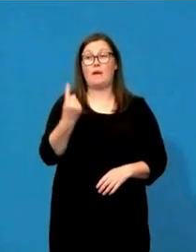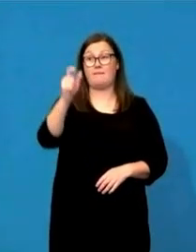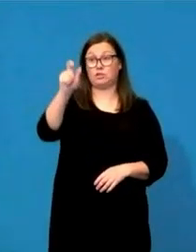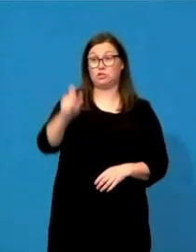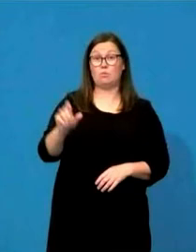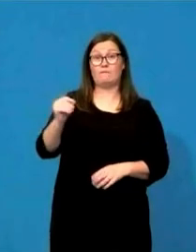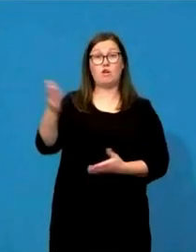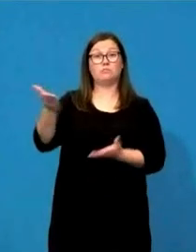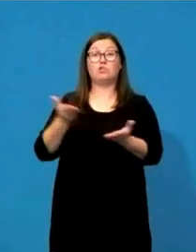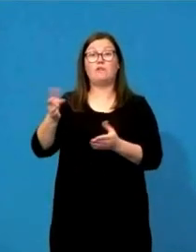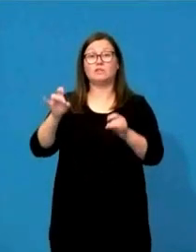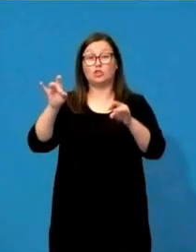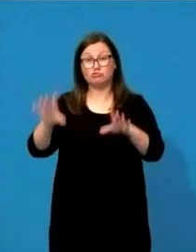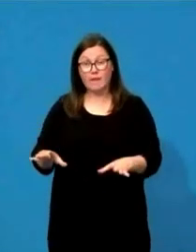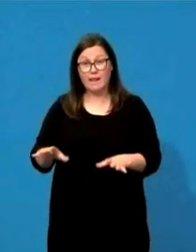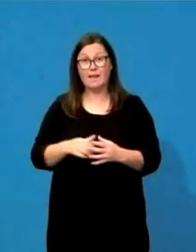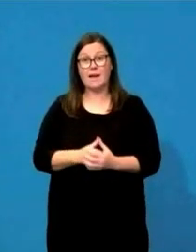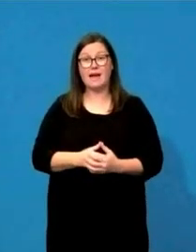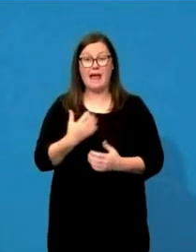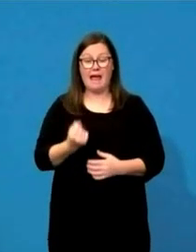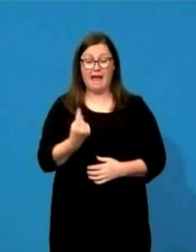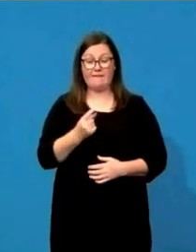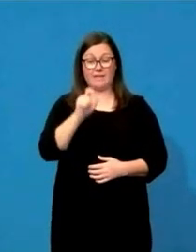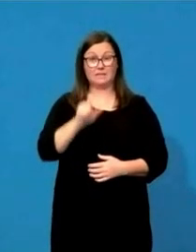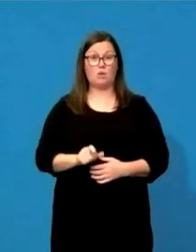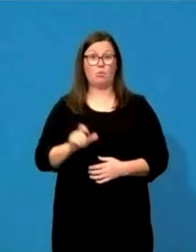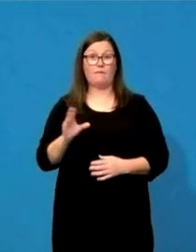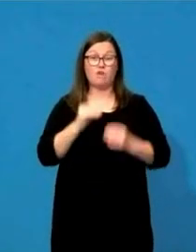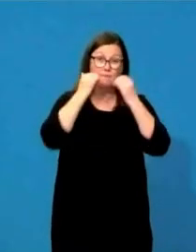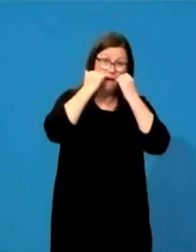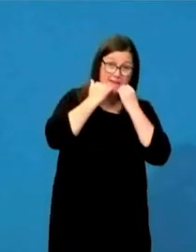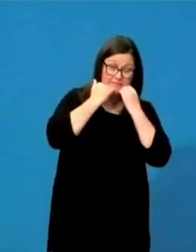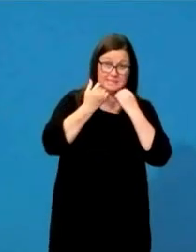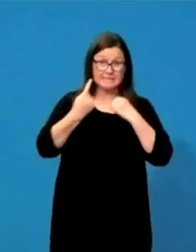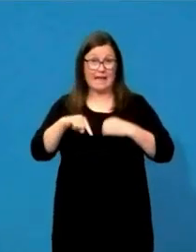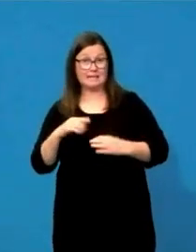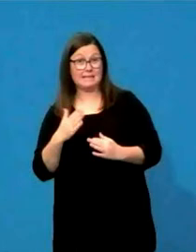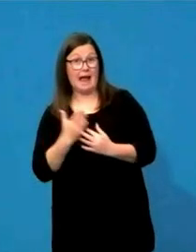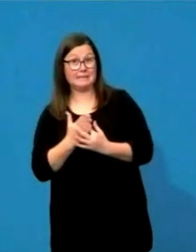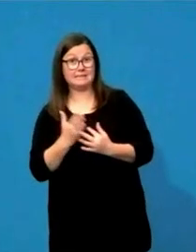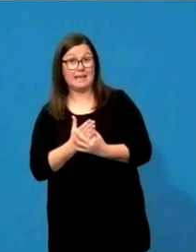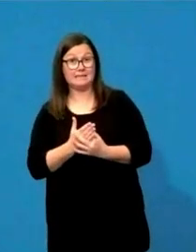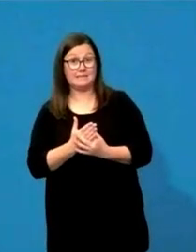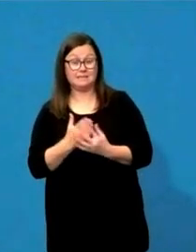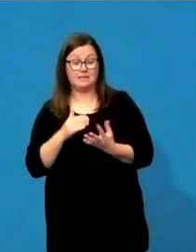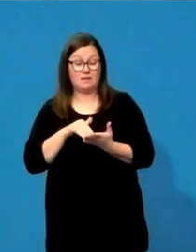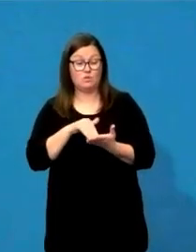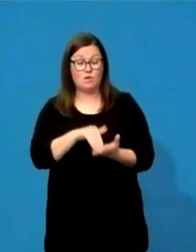locally-based evidence and access person to help create the plans, but then also, once